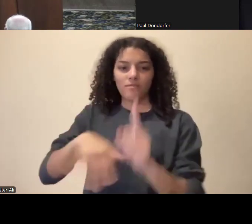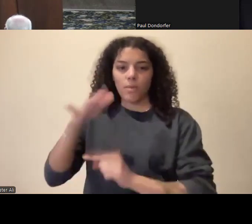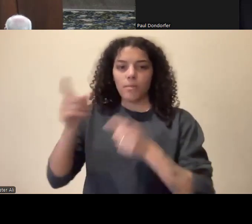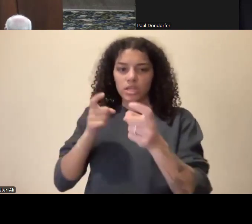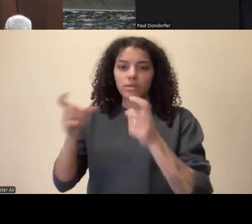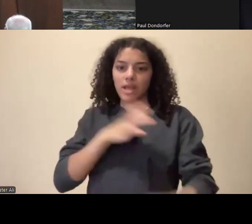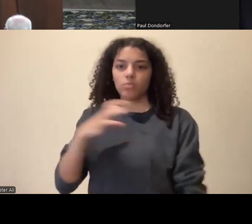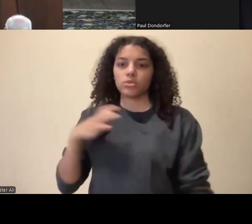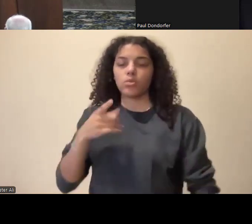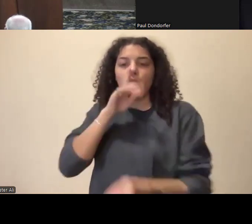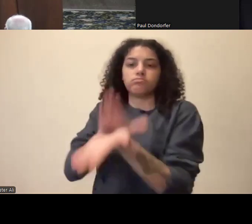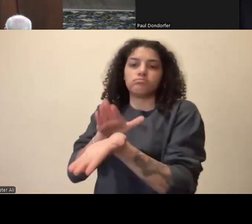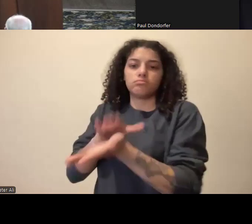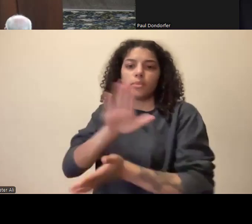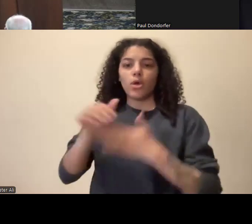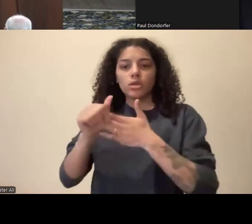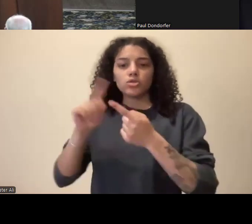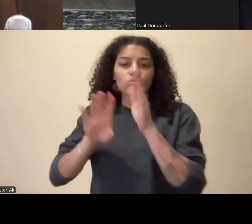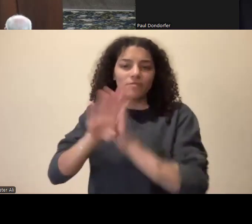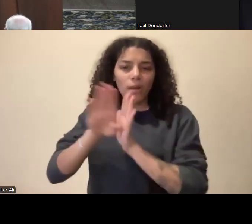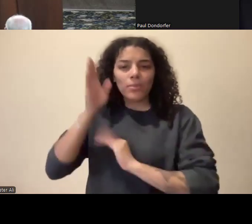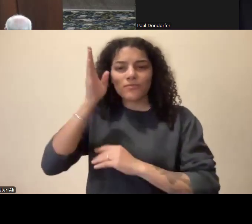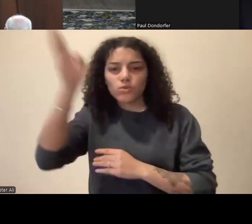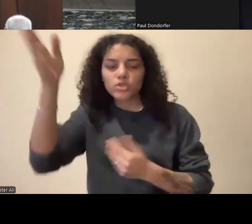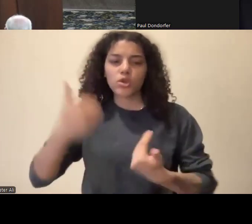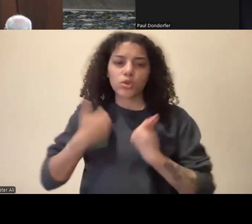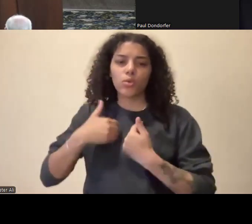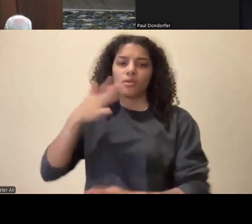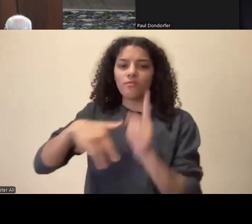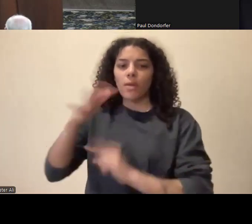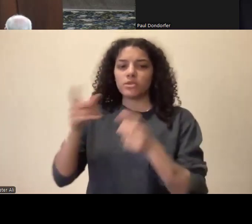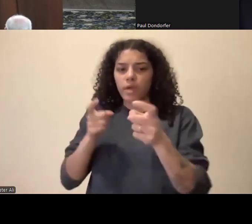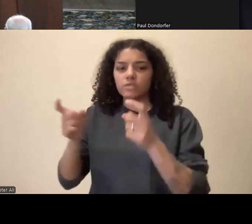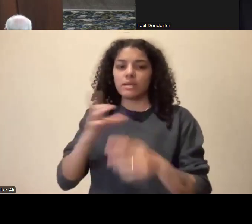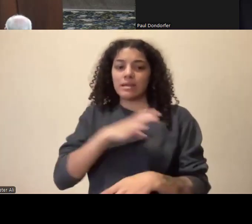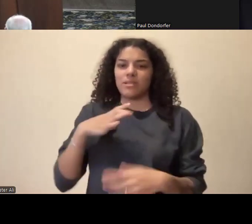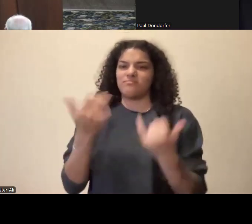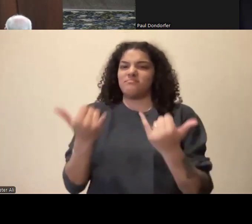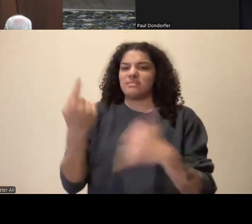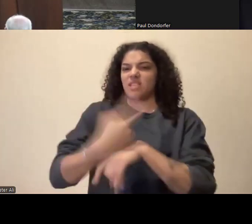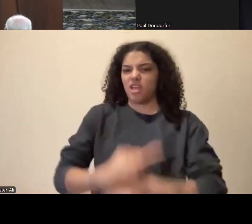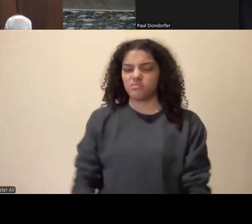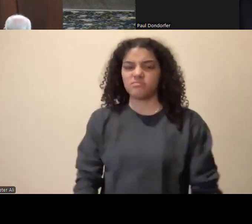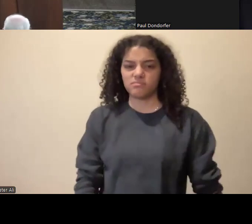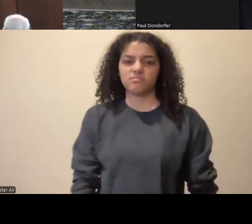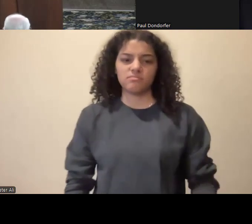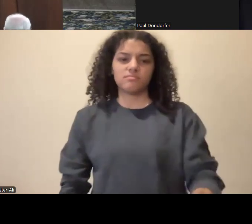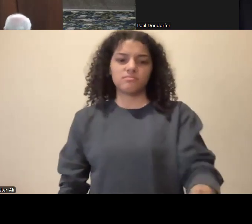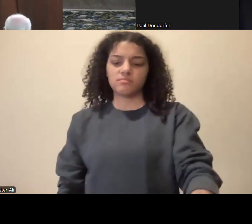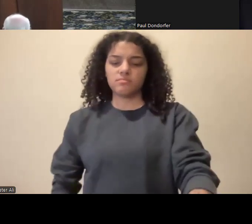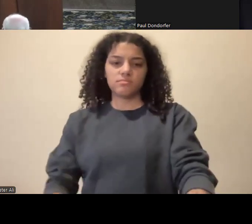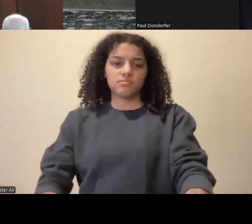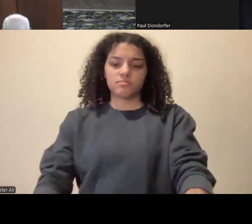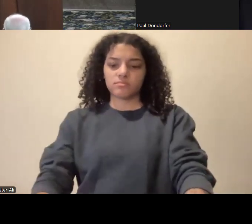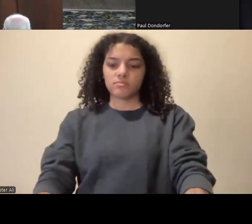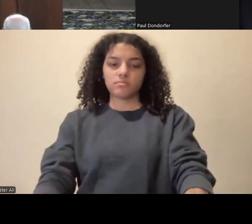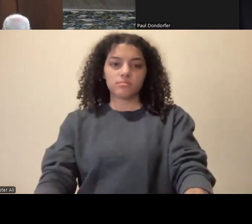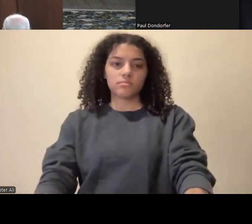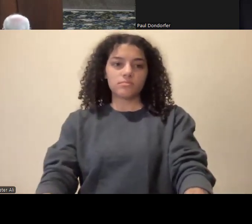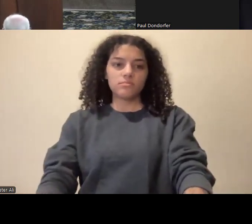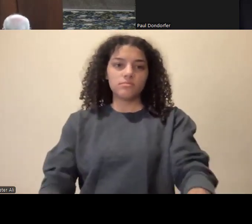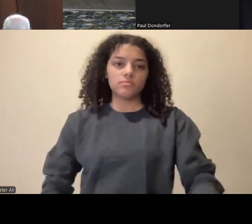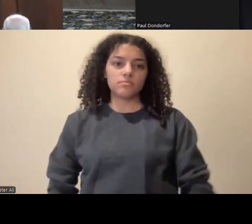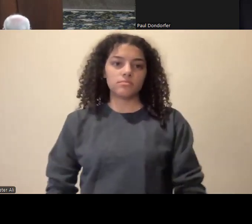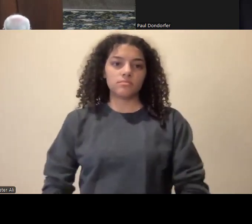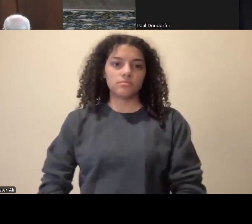in developing the future youth environmental management committee on this 13th day of May 2025